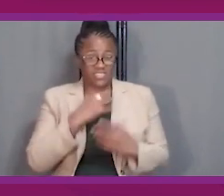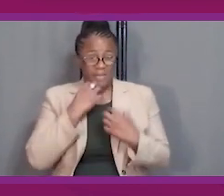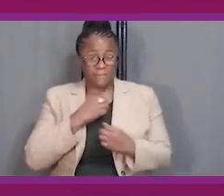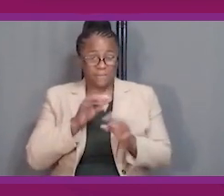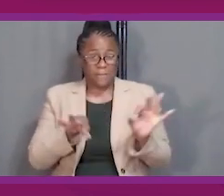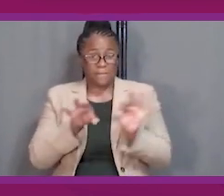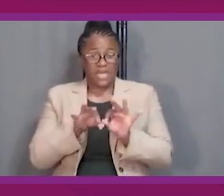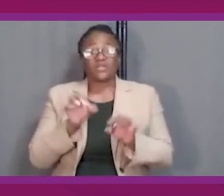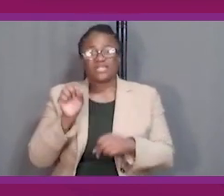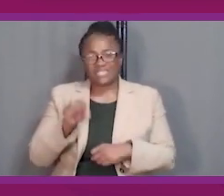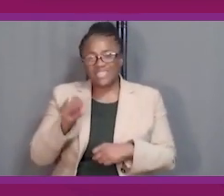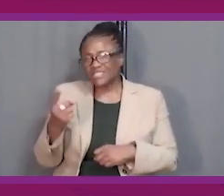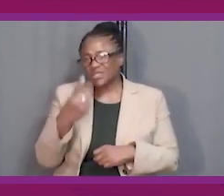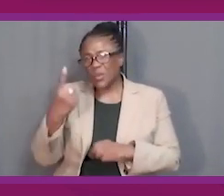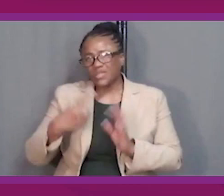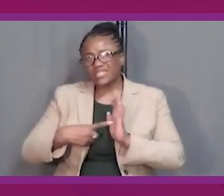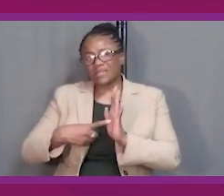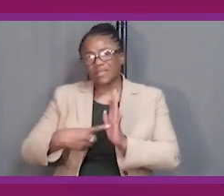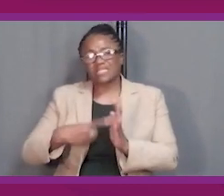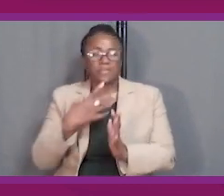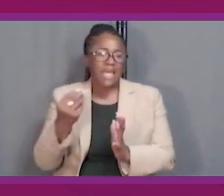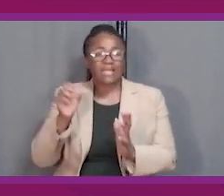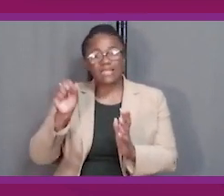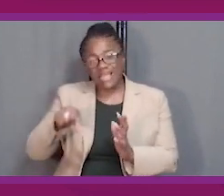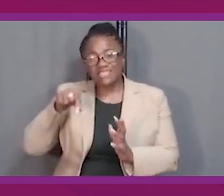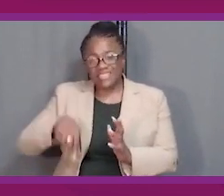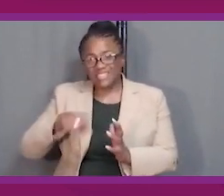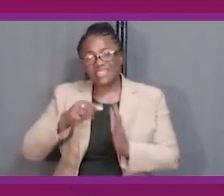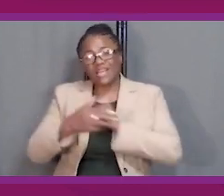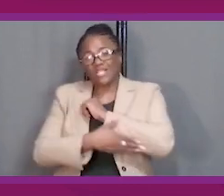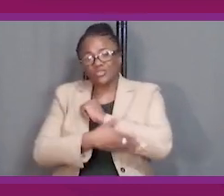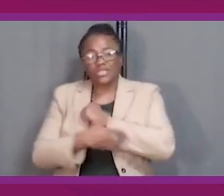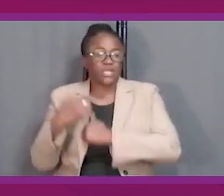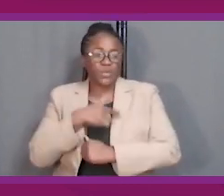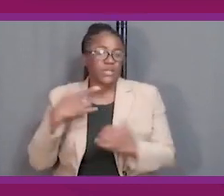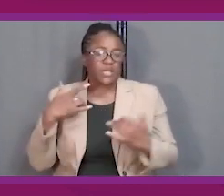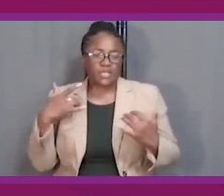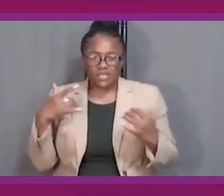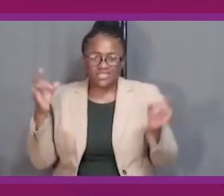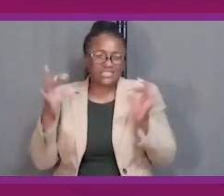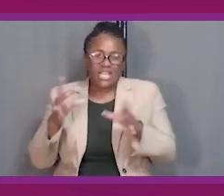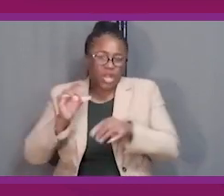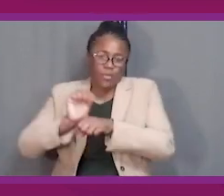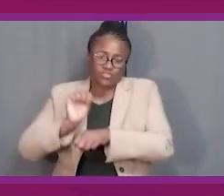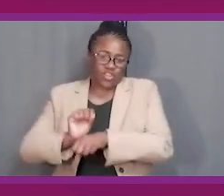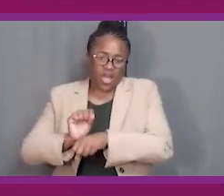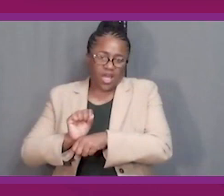we do a terrible job at anything to combat climate change. And so we need the enforcement too and